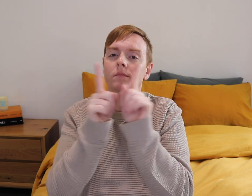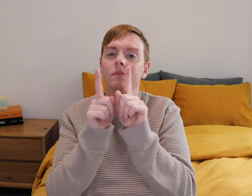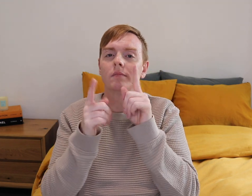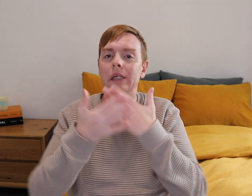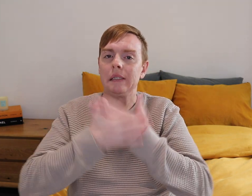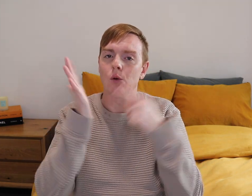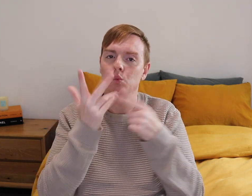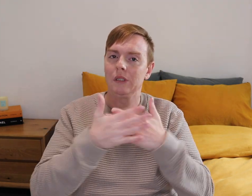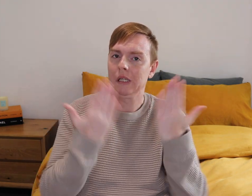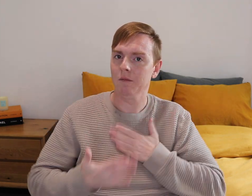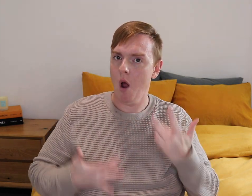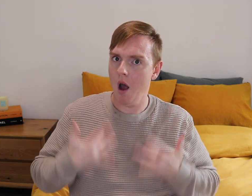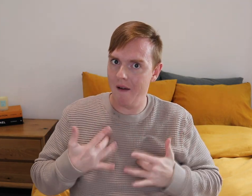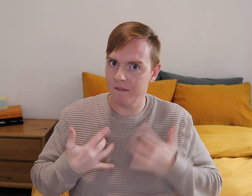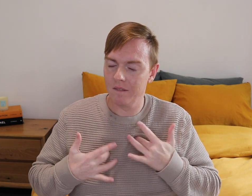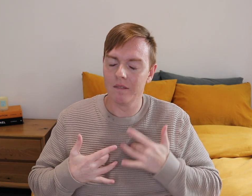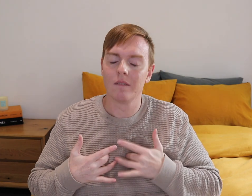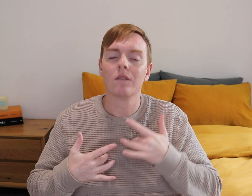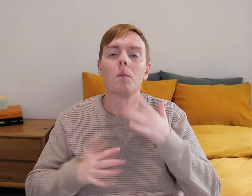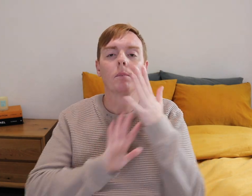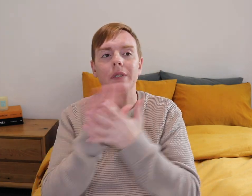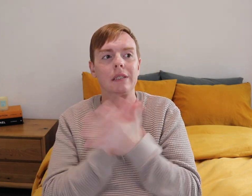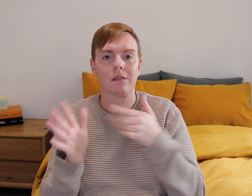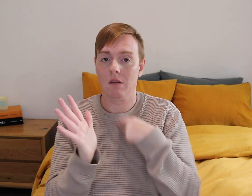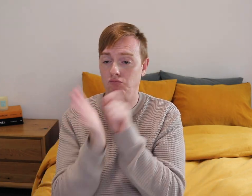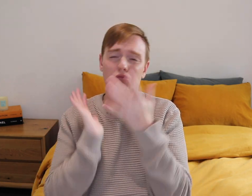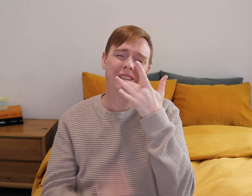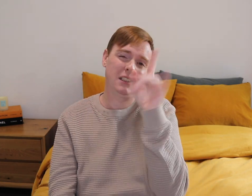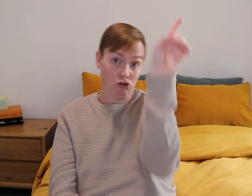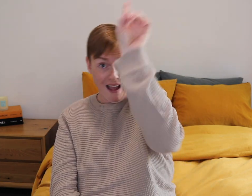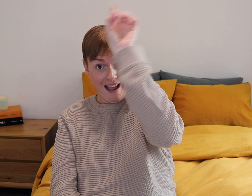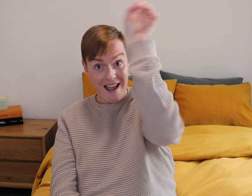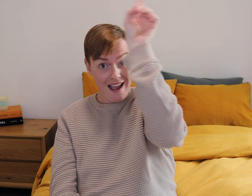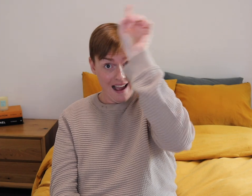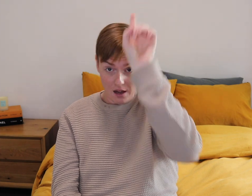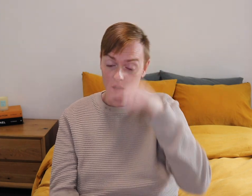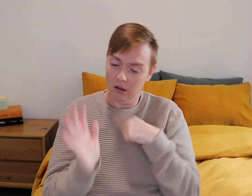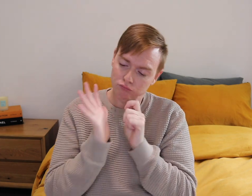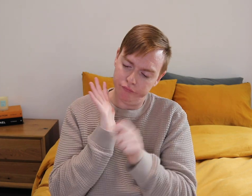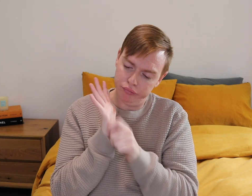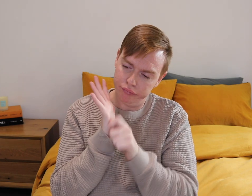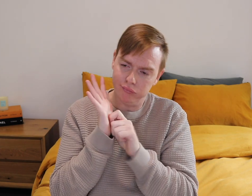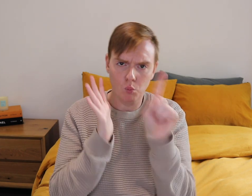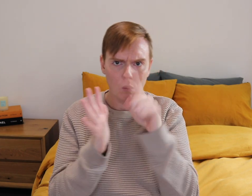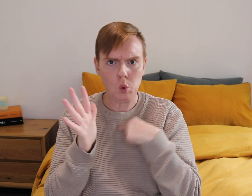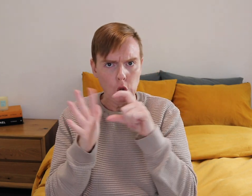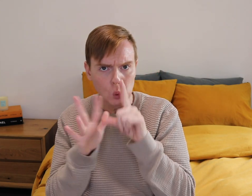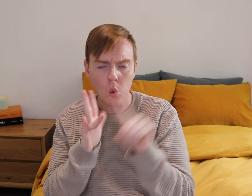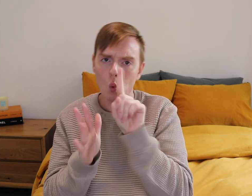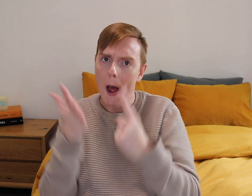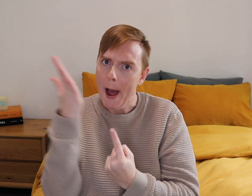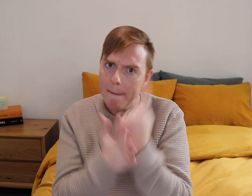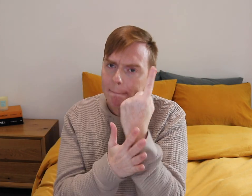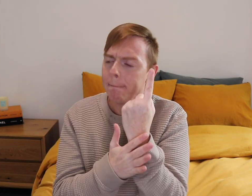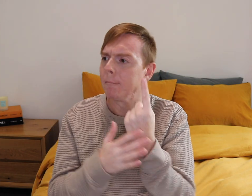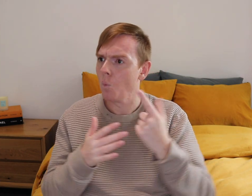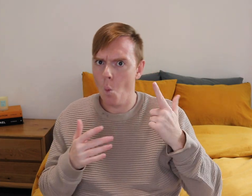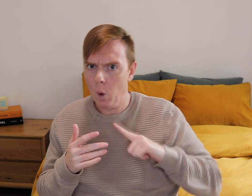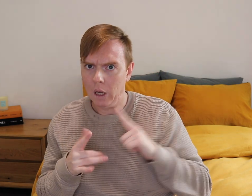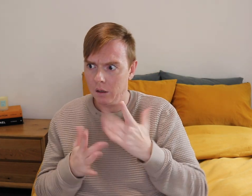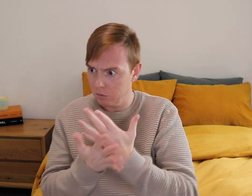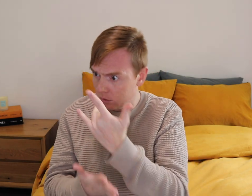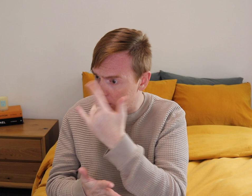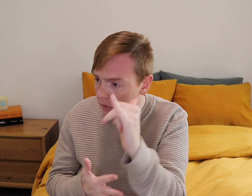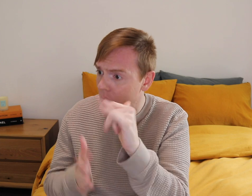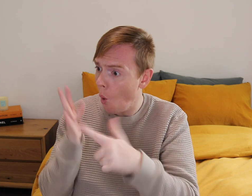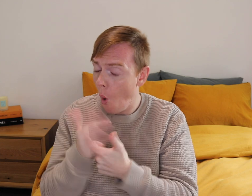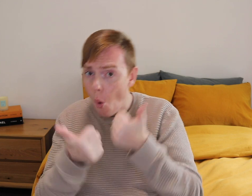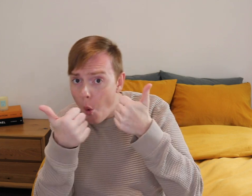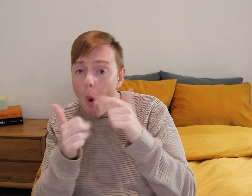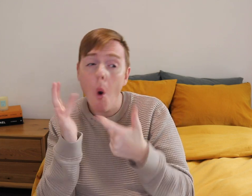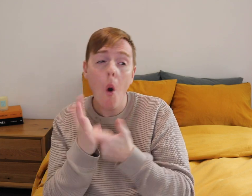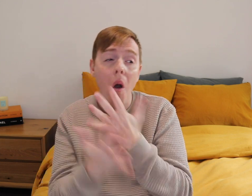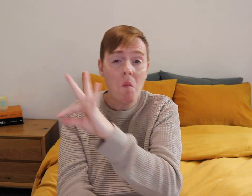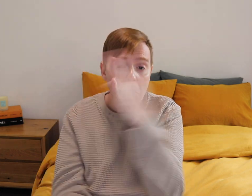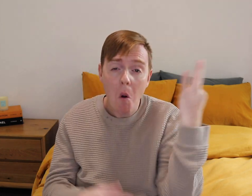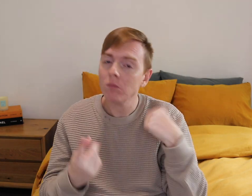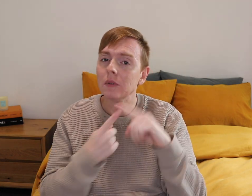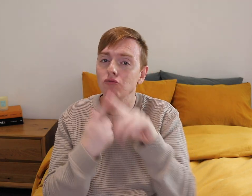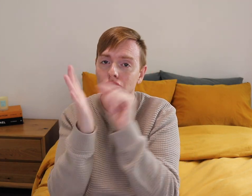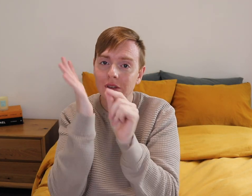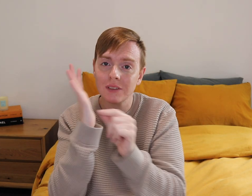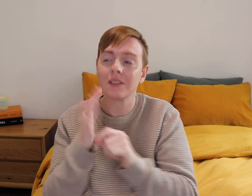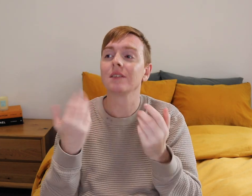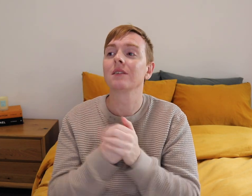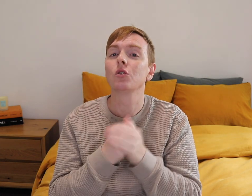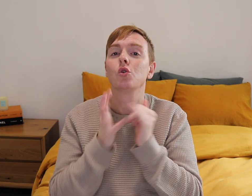My book is about day to day in my life. I'll write something about today. Something happen. Even if it's boring, I'll still write it.